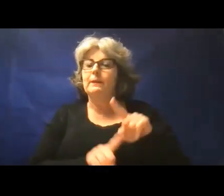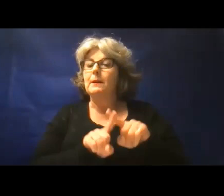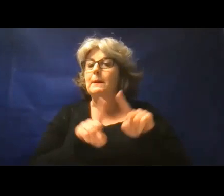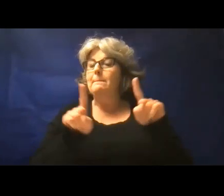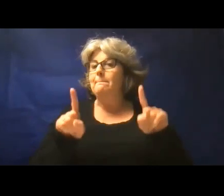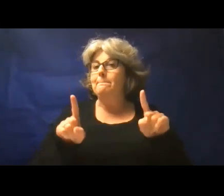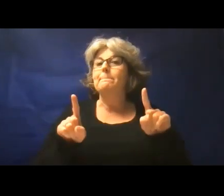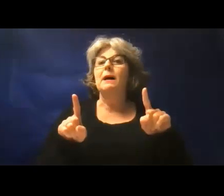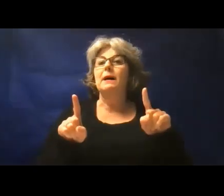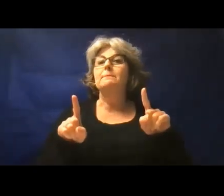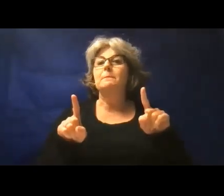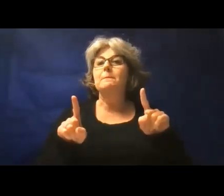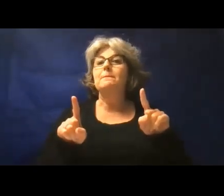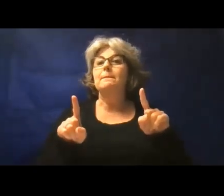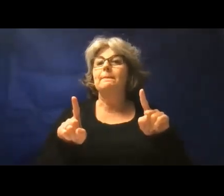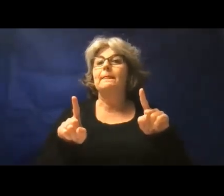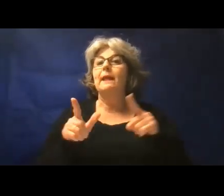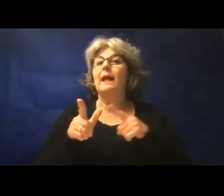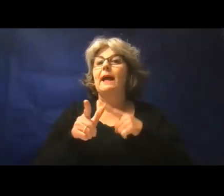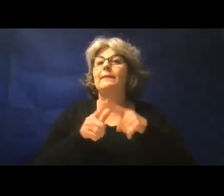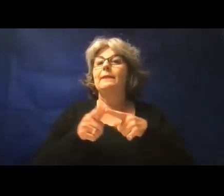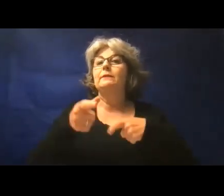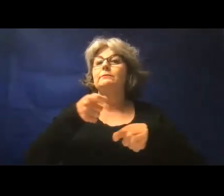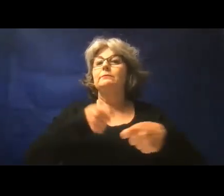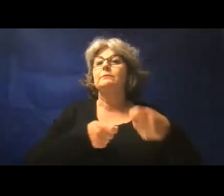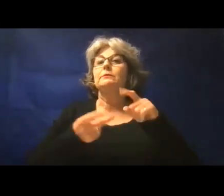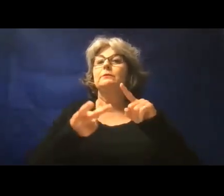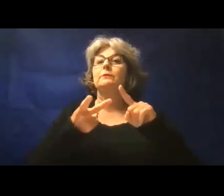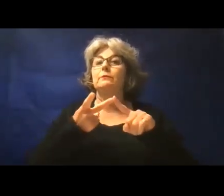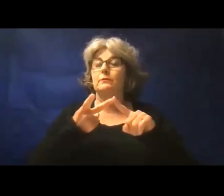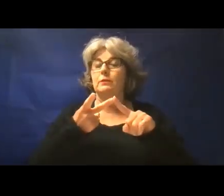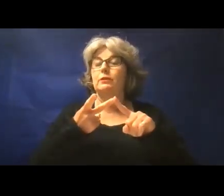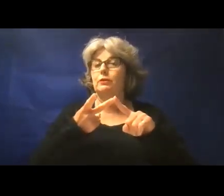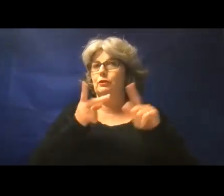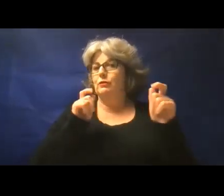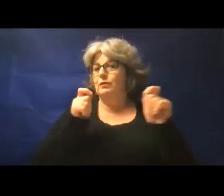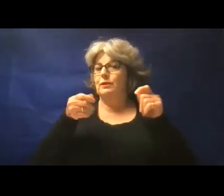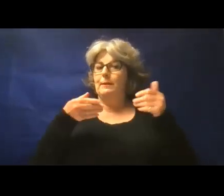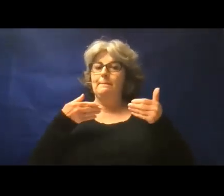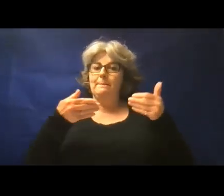instead the change reflected a significant revision in our methodology for assessing risk